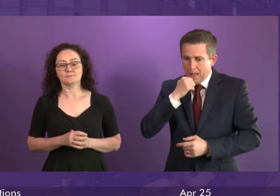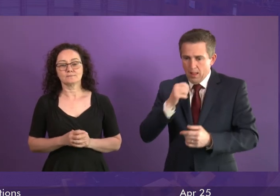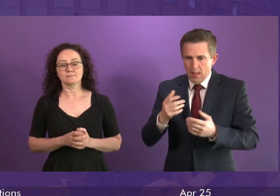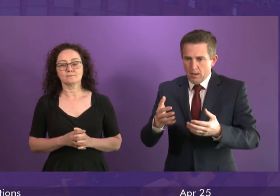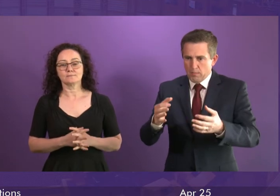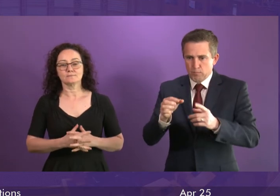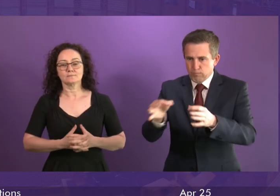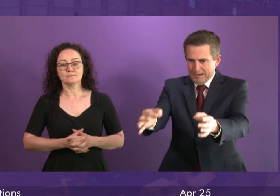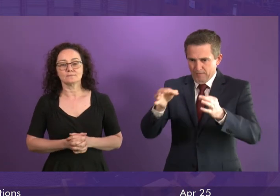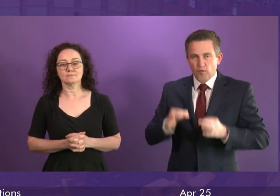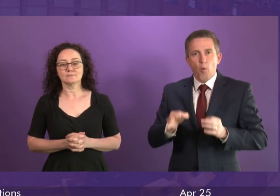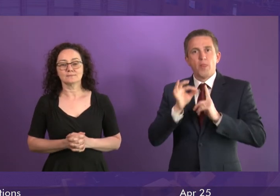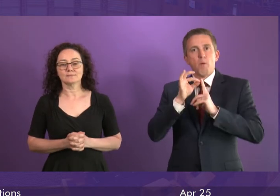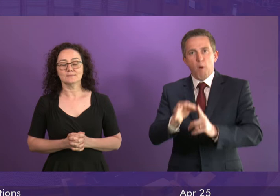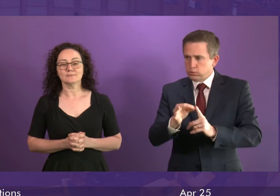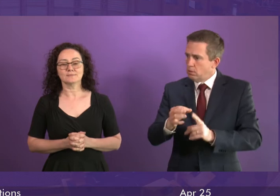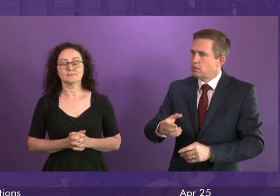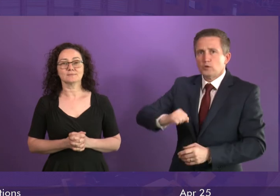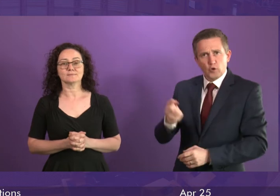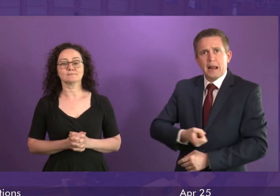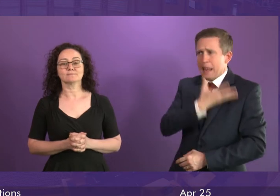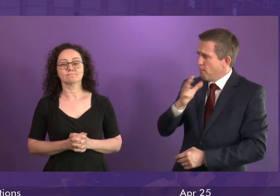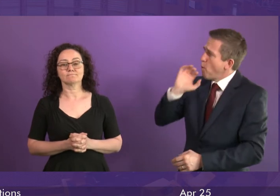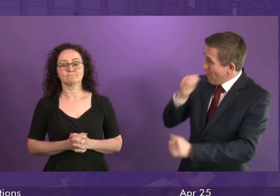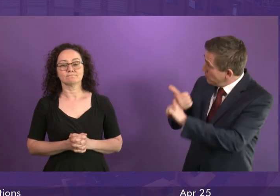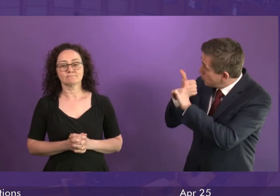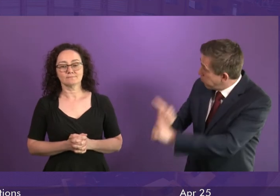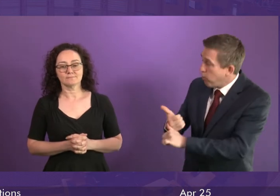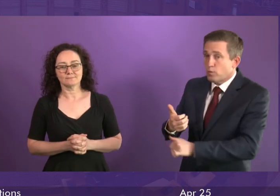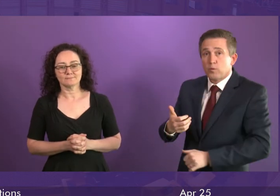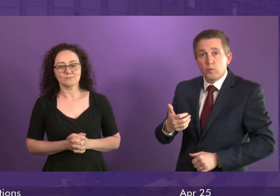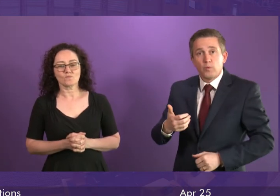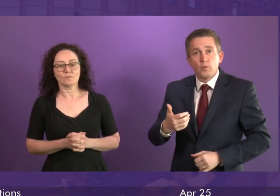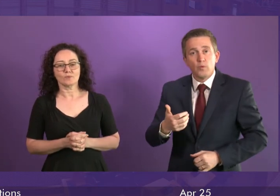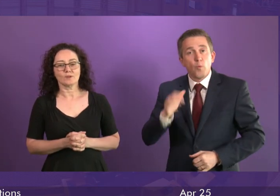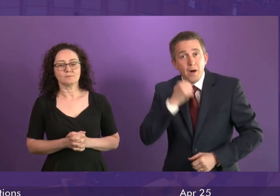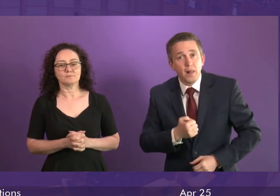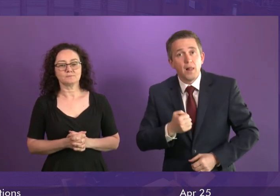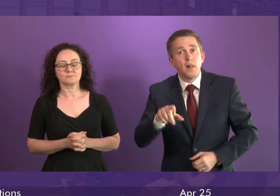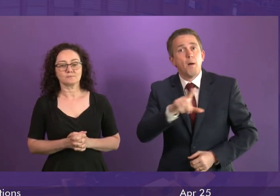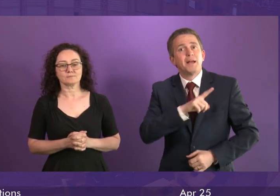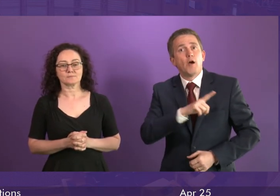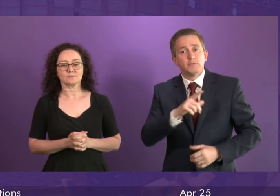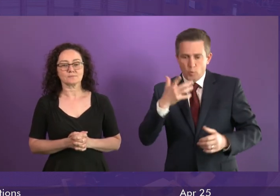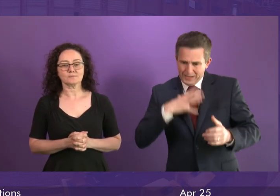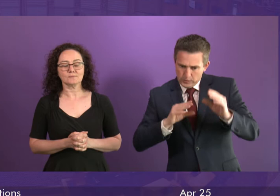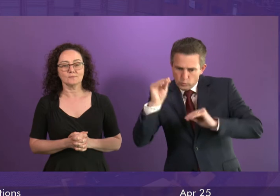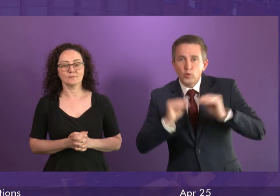the plans, she will have the support of the Scottish Labour Party. In the end, it is all about priorities—[Interruption.] The Presiding Officer: